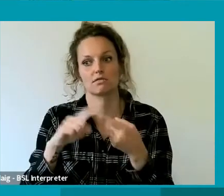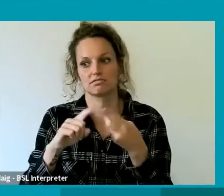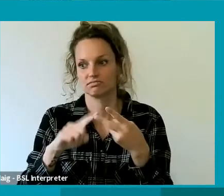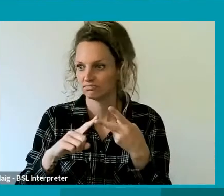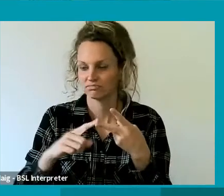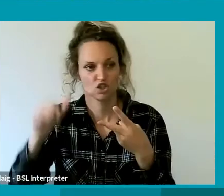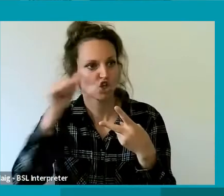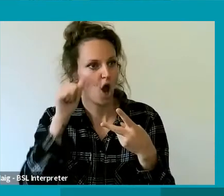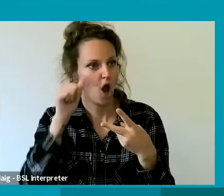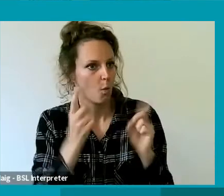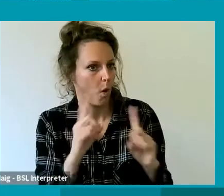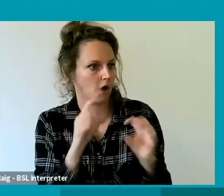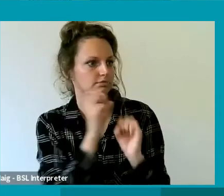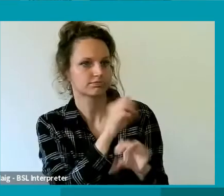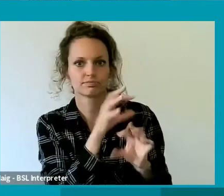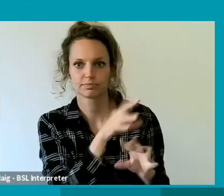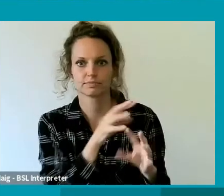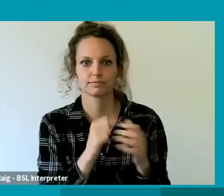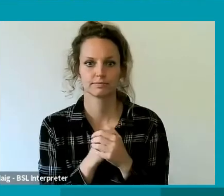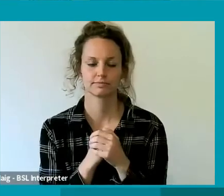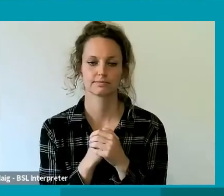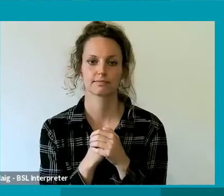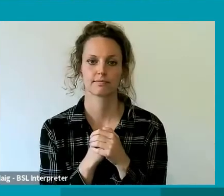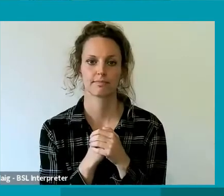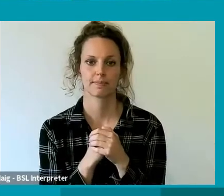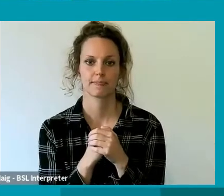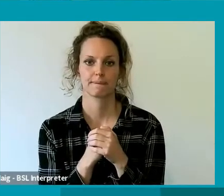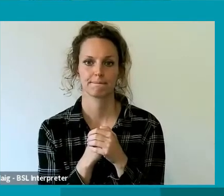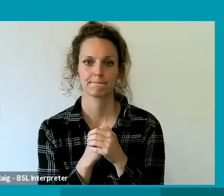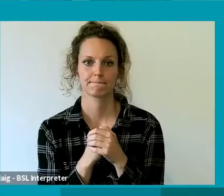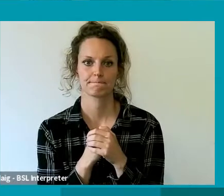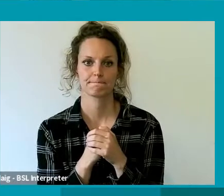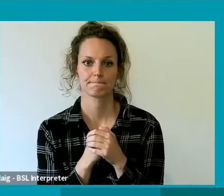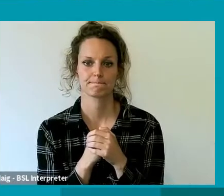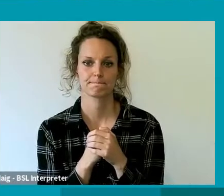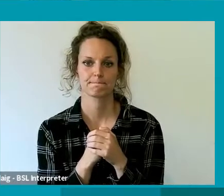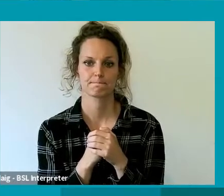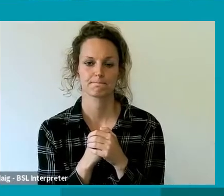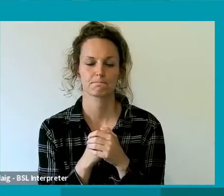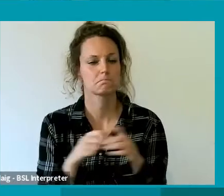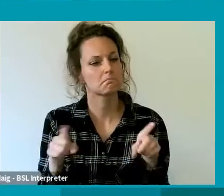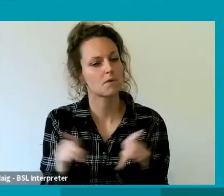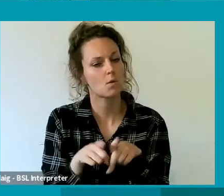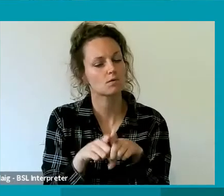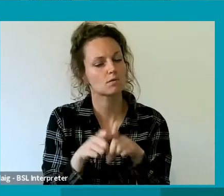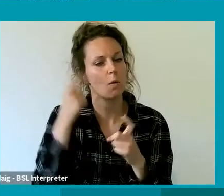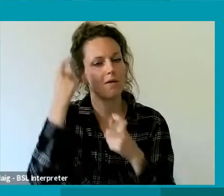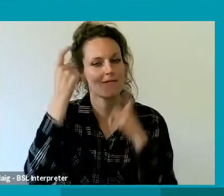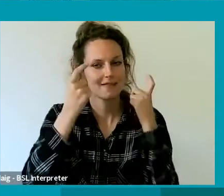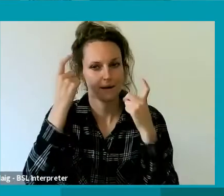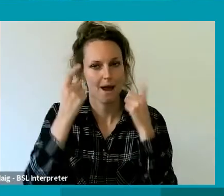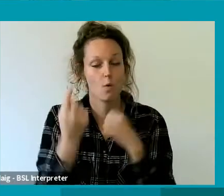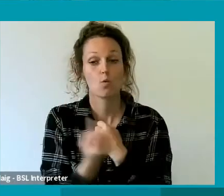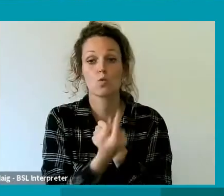But you also want to think about. Who are you presenting to. Who are you pitching to? Who's your audience?